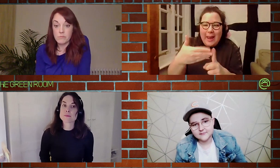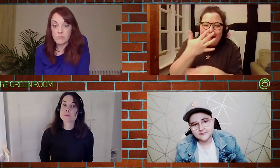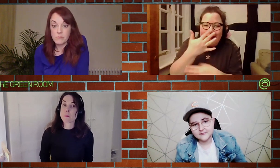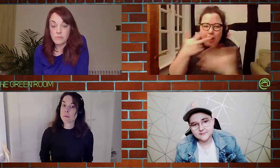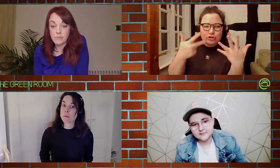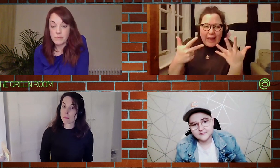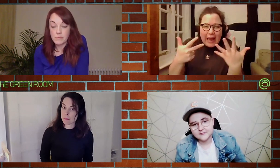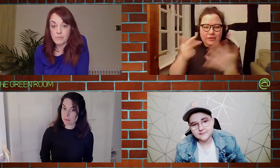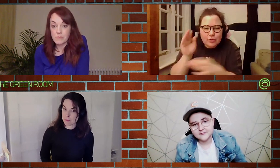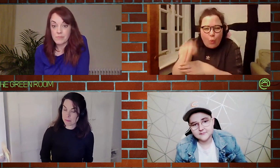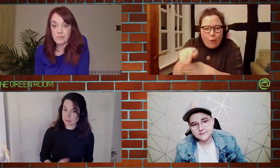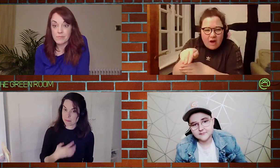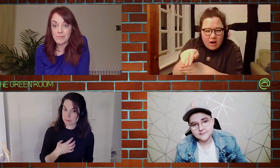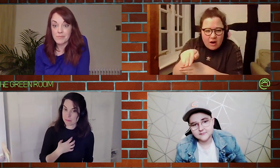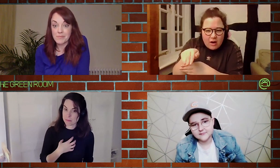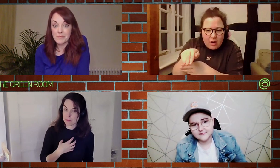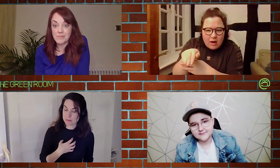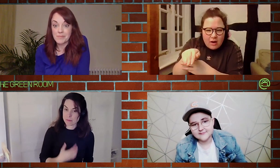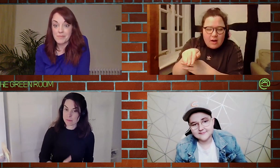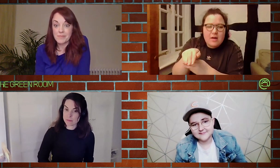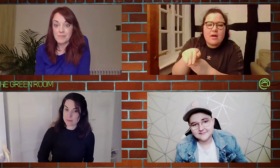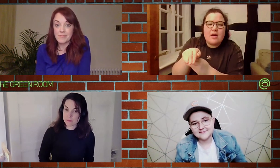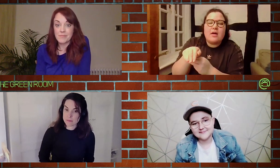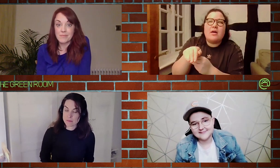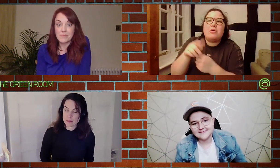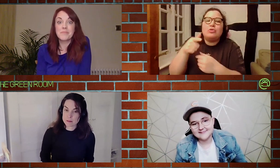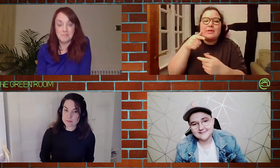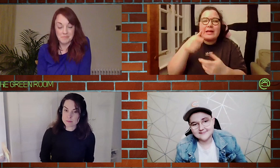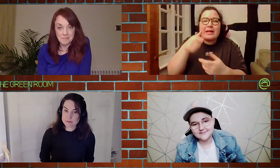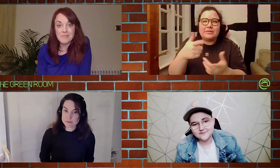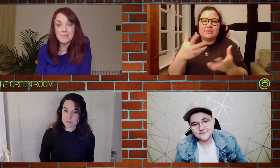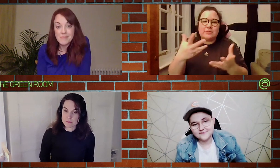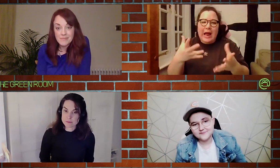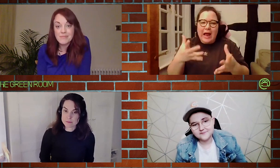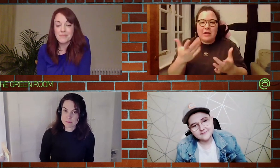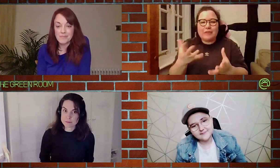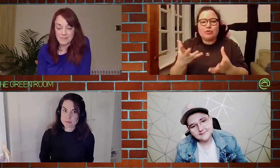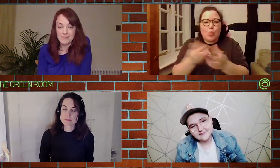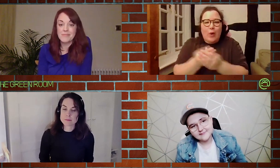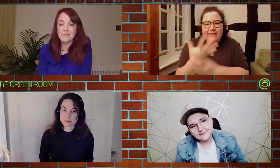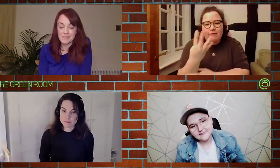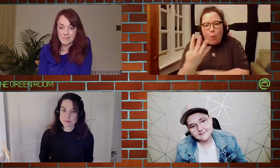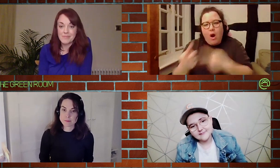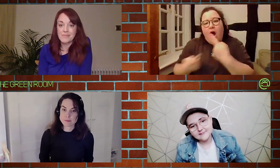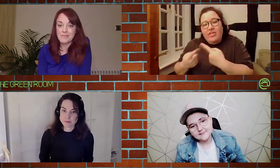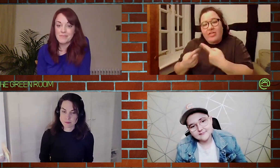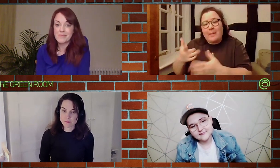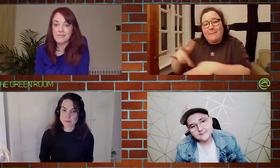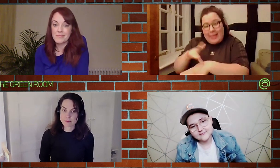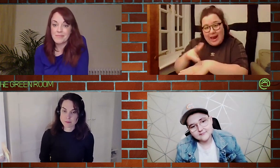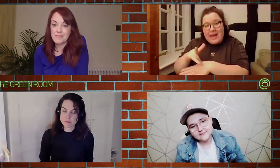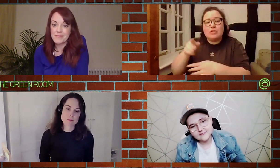And it's aimed at ages eight and over. Young audiences. And it's with four